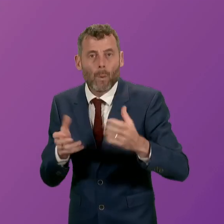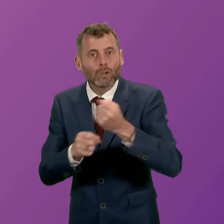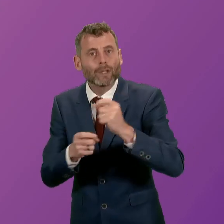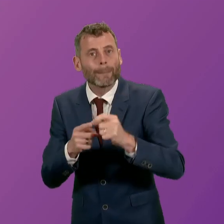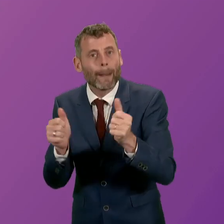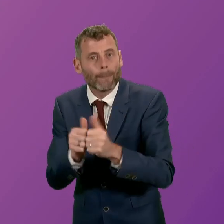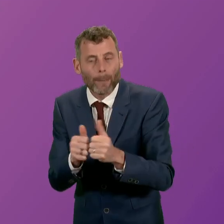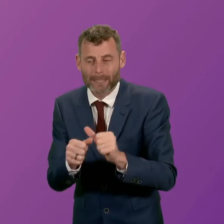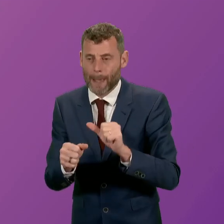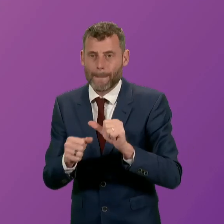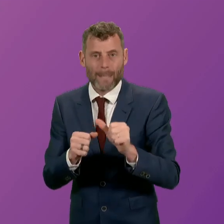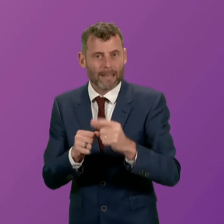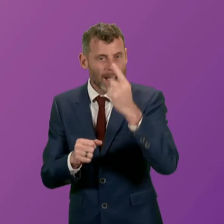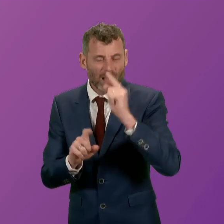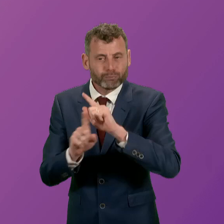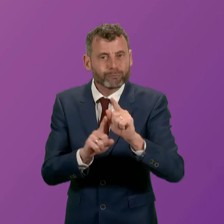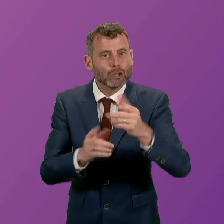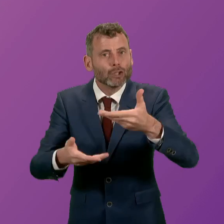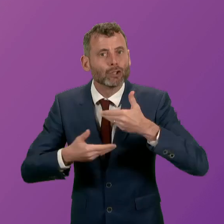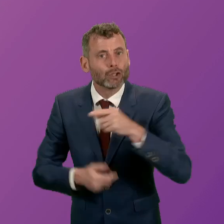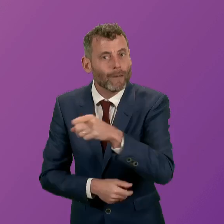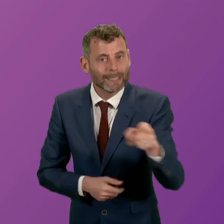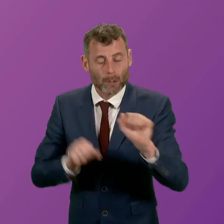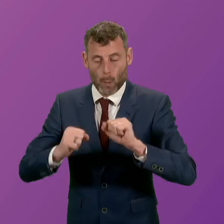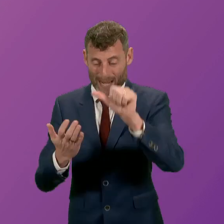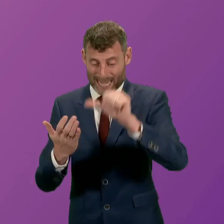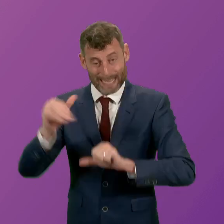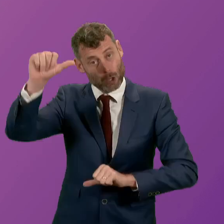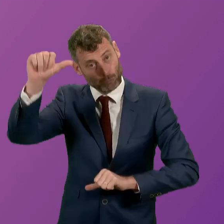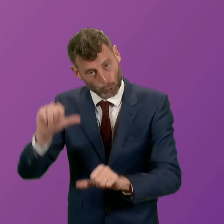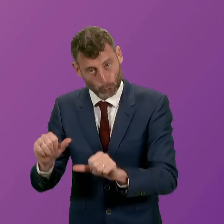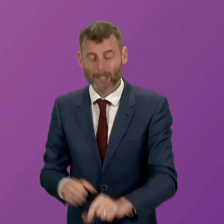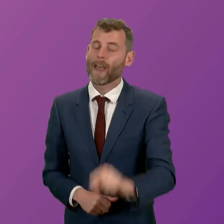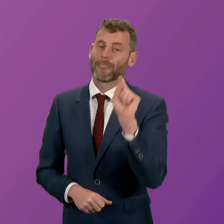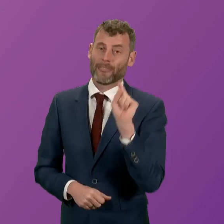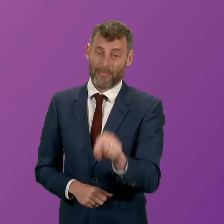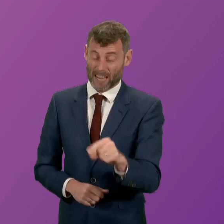access to GP services, and get waiting lists down. That will preoccupy my thinking as First